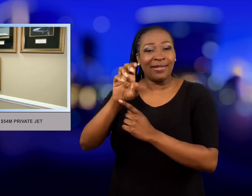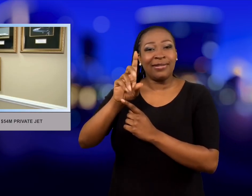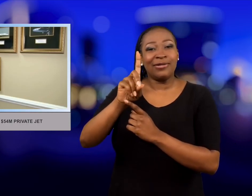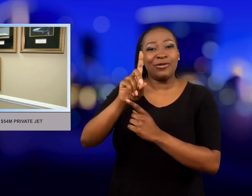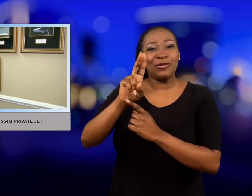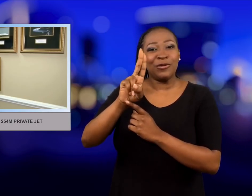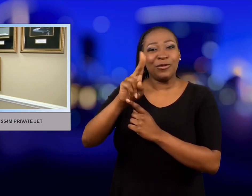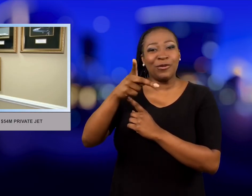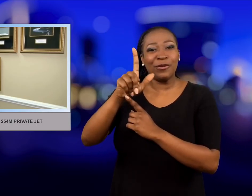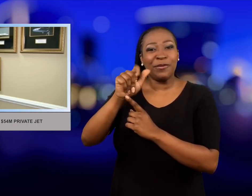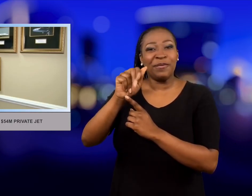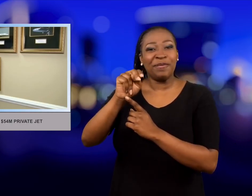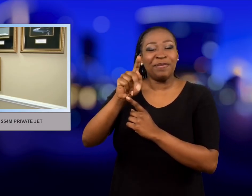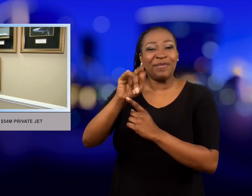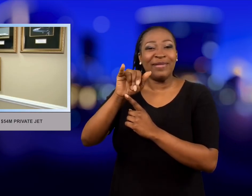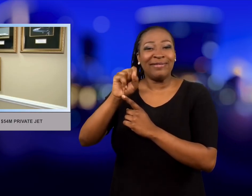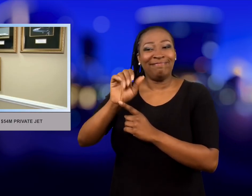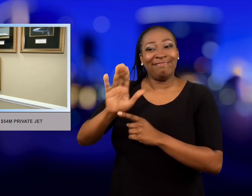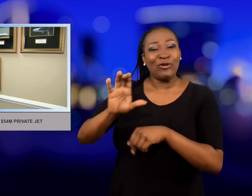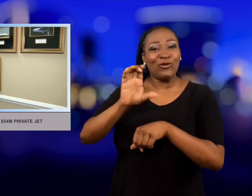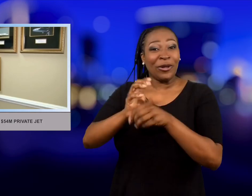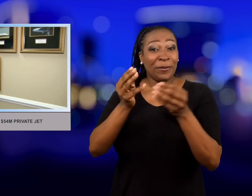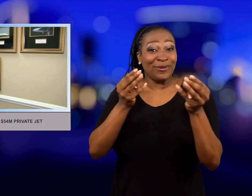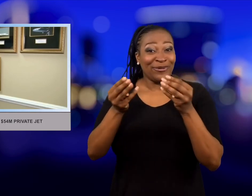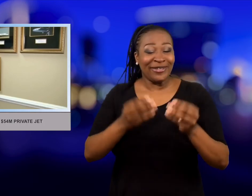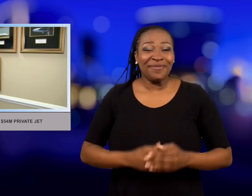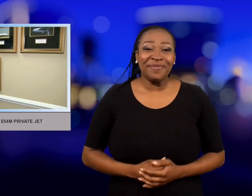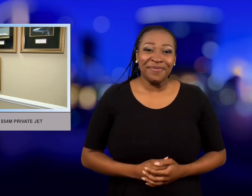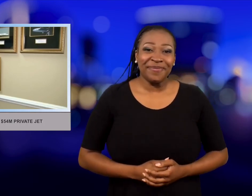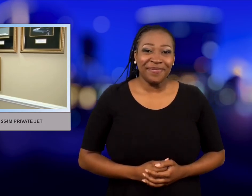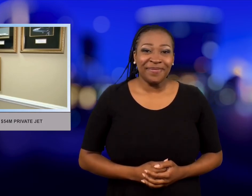Duplantis Ministries.